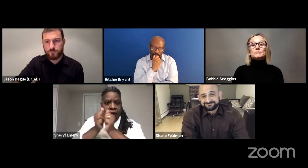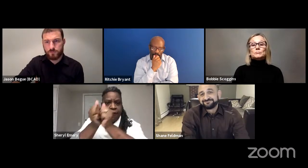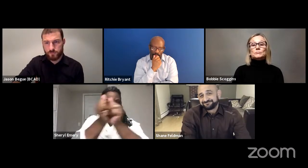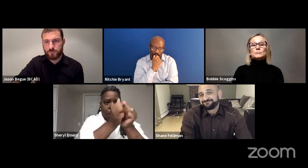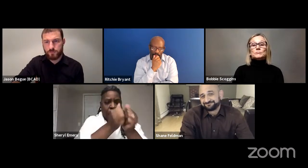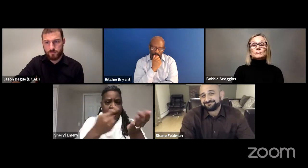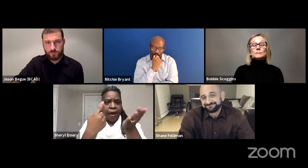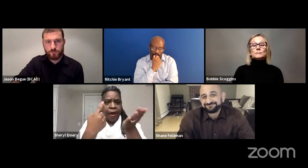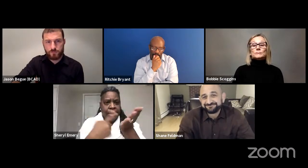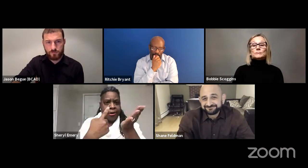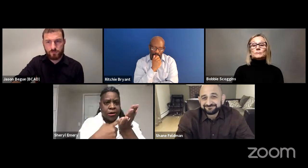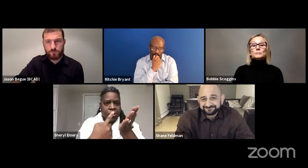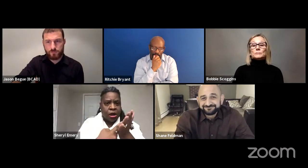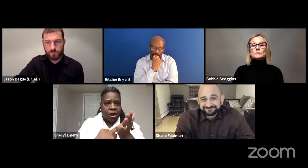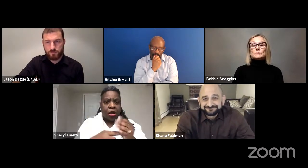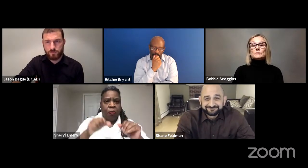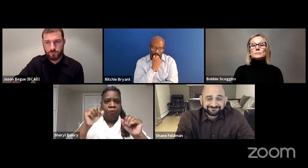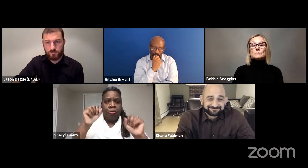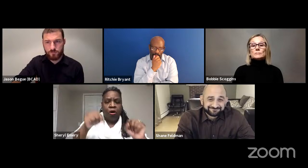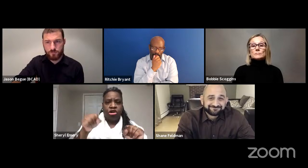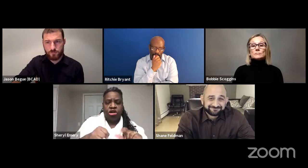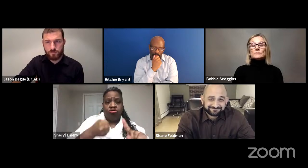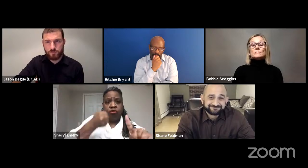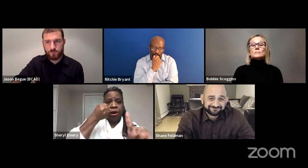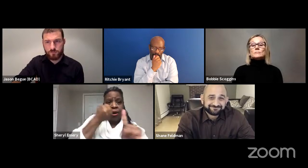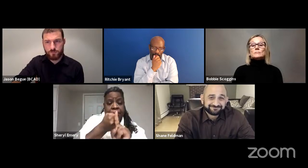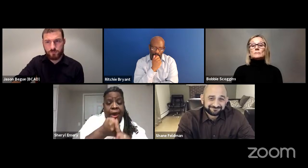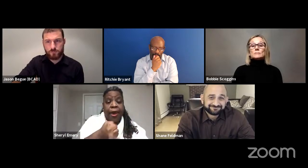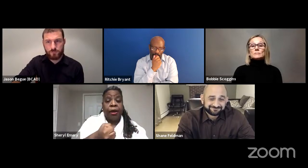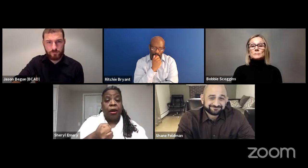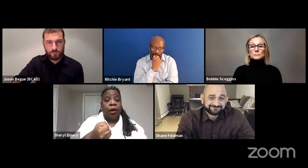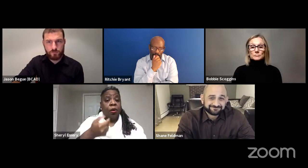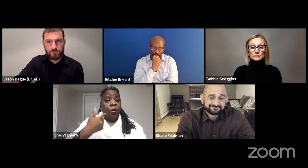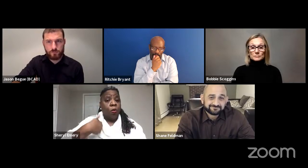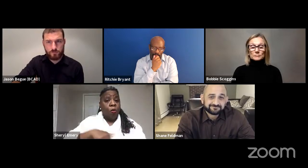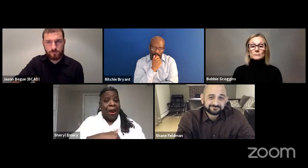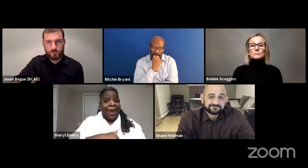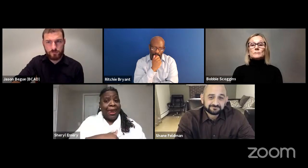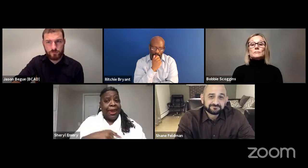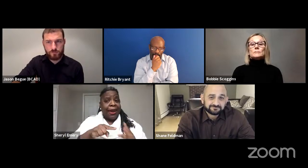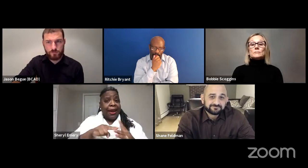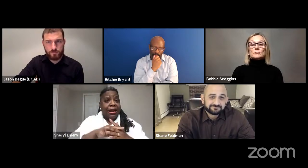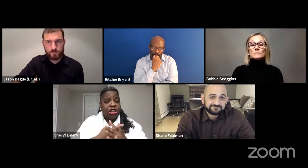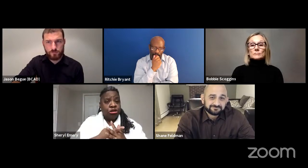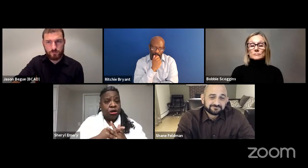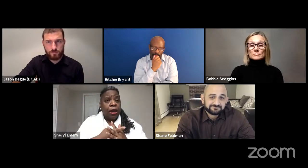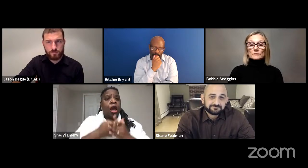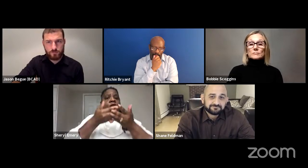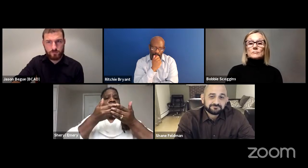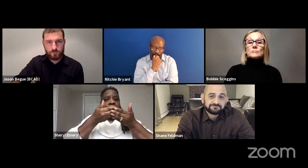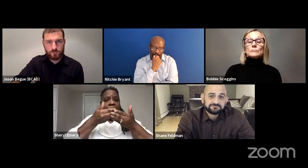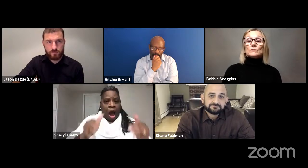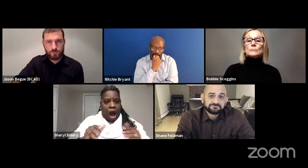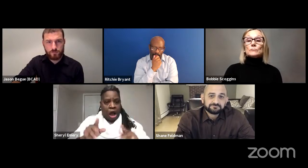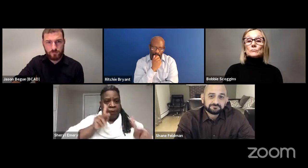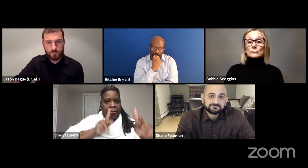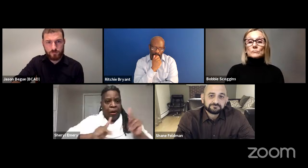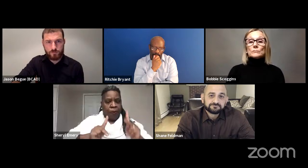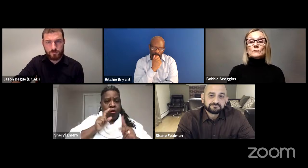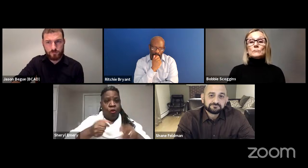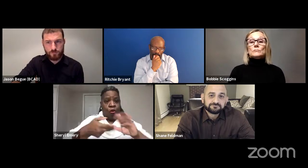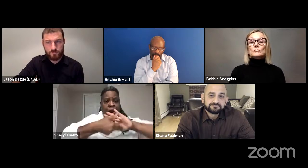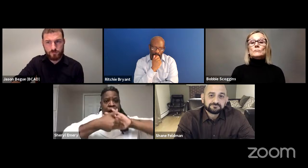agree when they come together and have these discussions about these possible impacts.